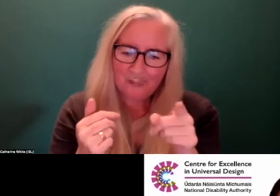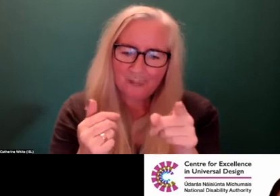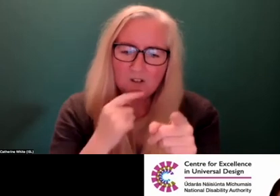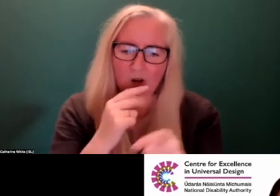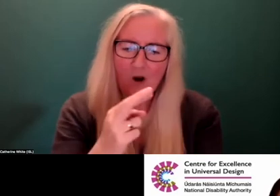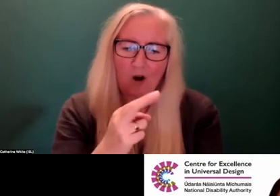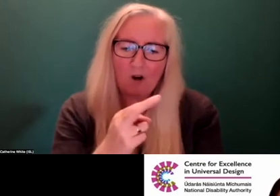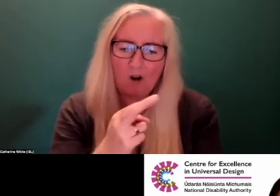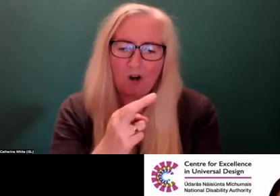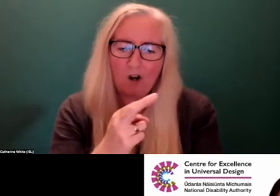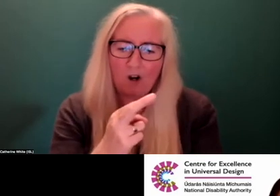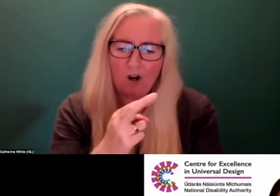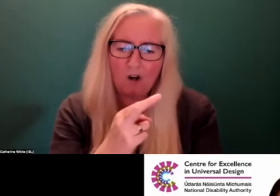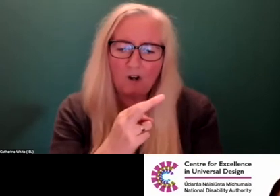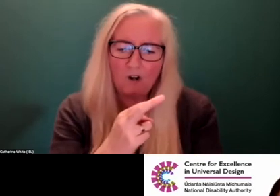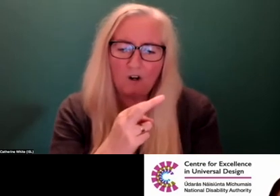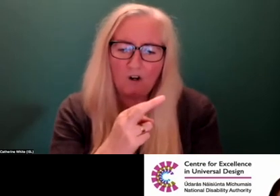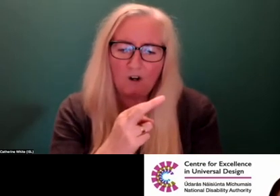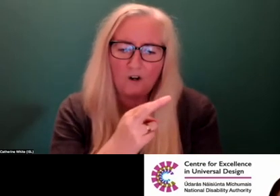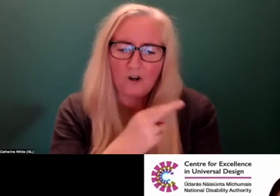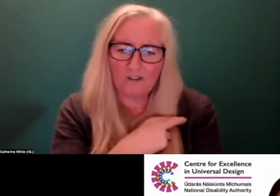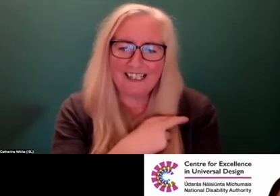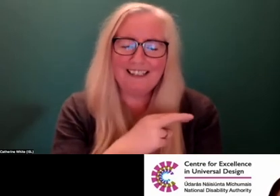Actually, I think there's a really interesting couple that actually came